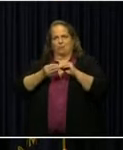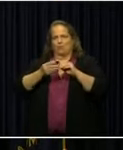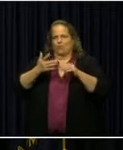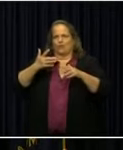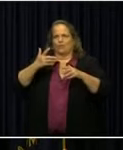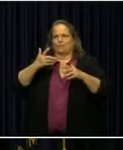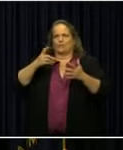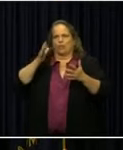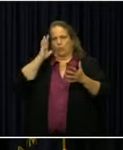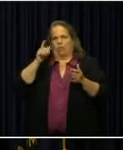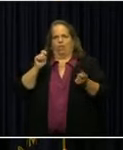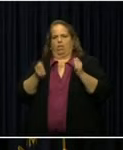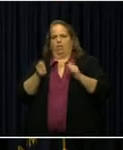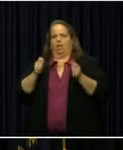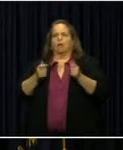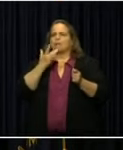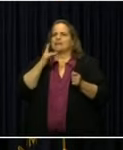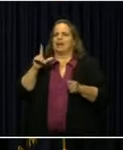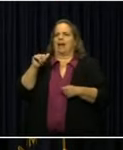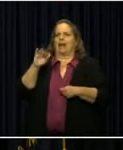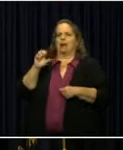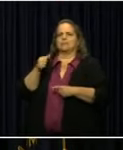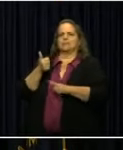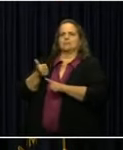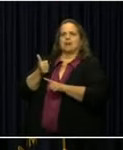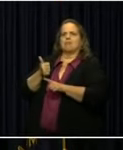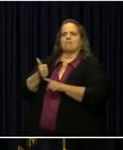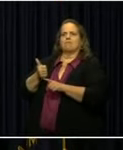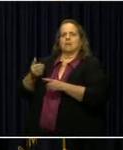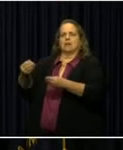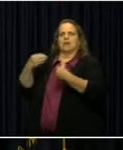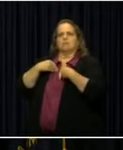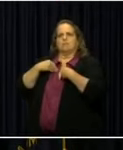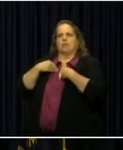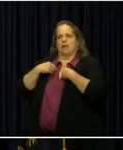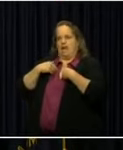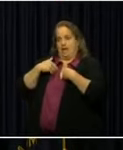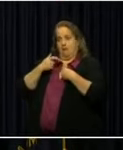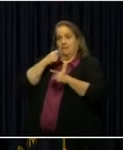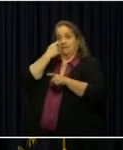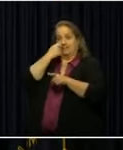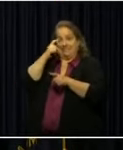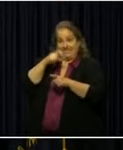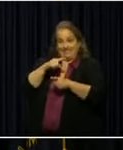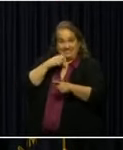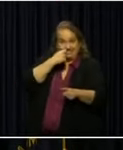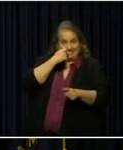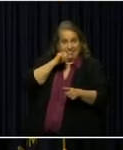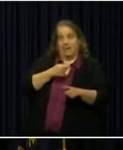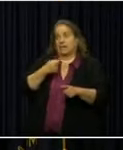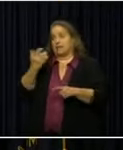ABOUT THAT CHILD AND THEIR FAMILY. NEW CASES BY COUNTY.